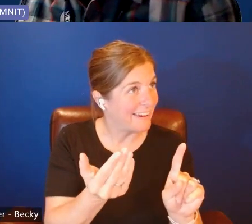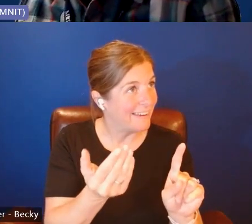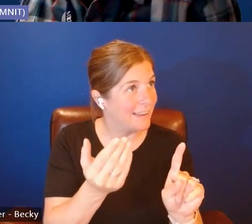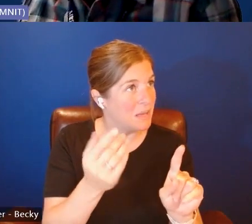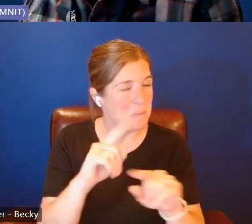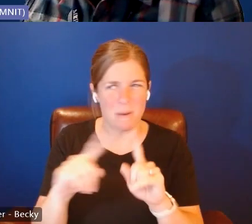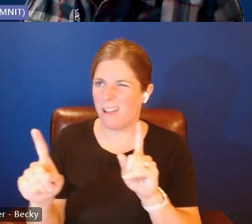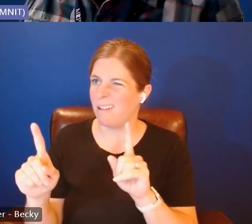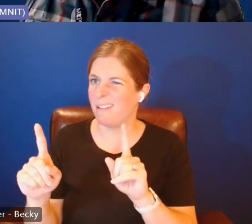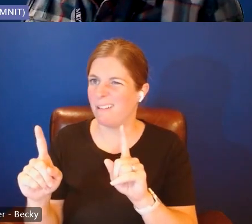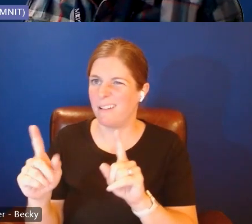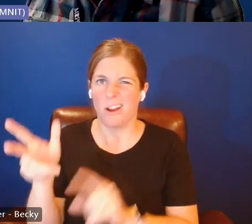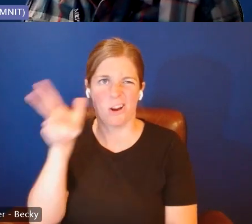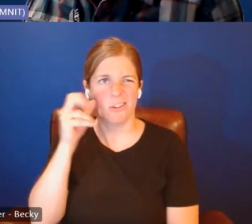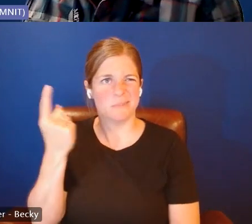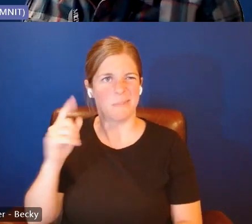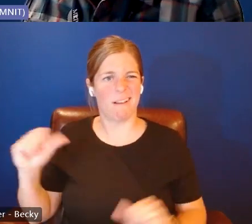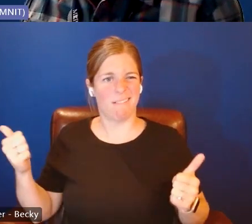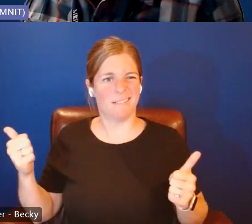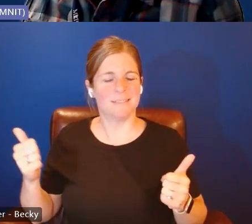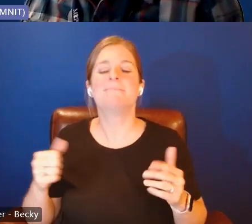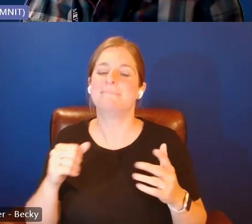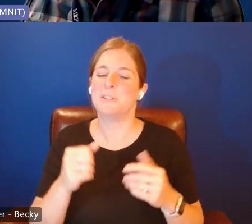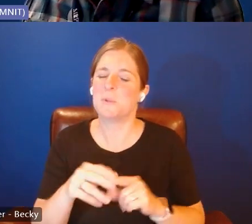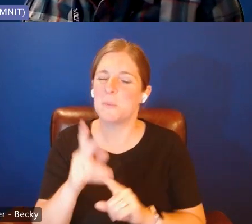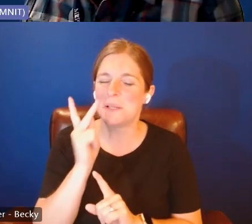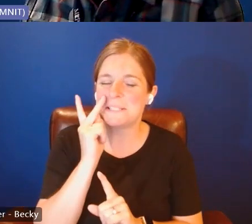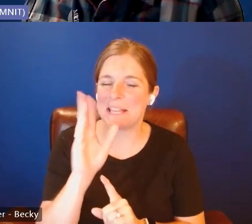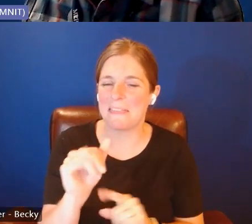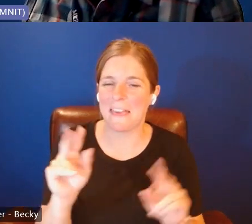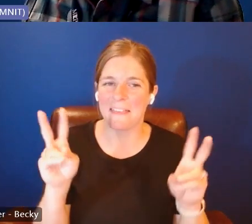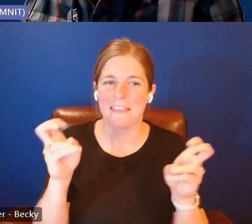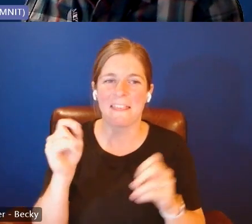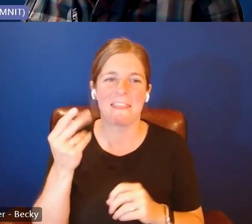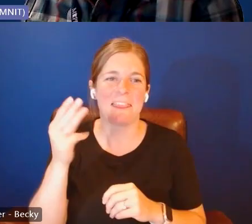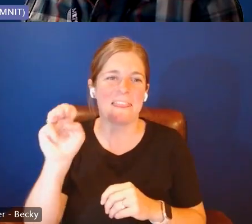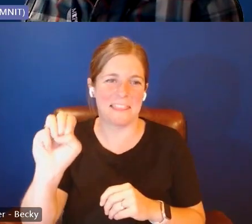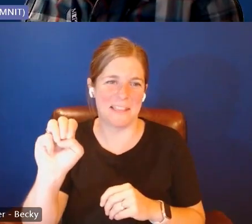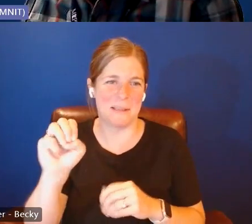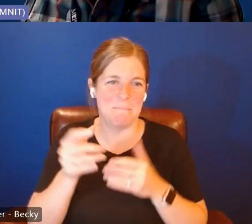presenting information in order that you're expecting something that makes sense.